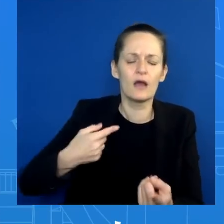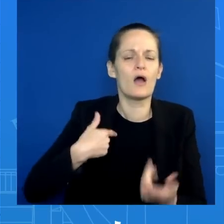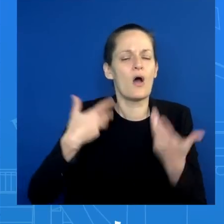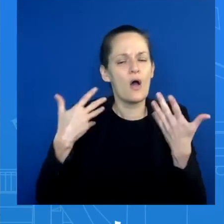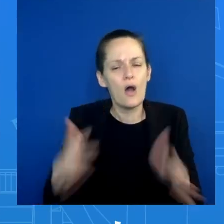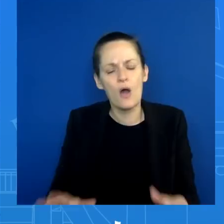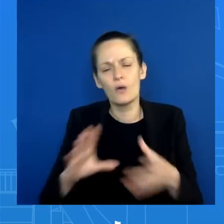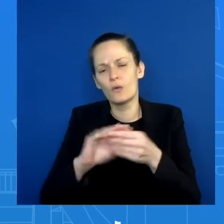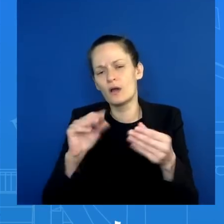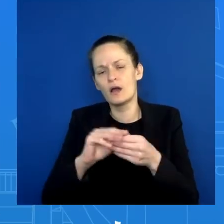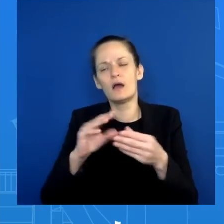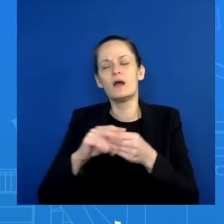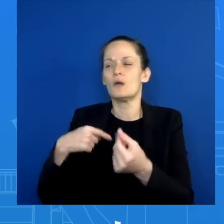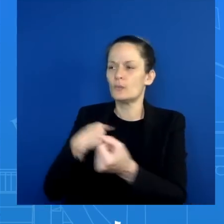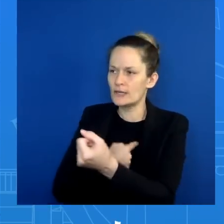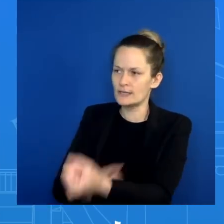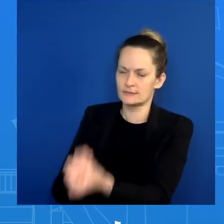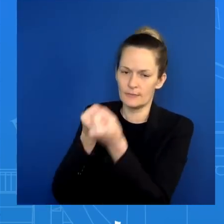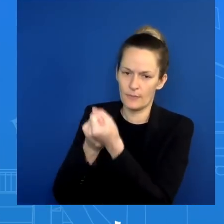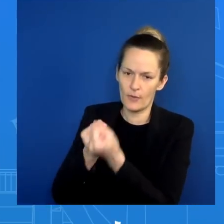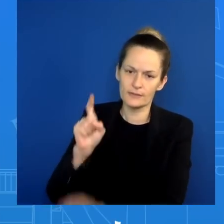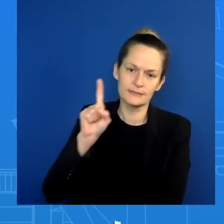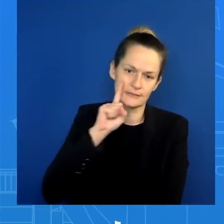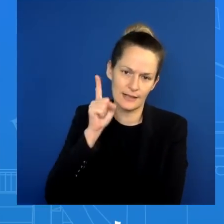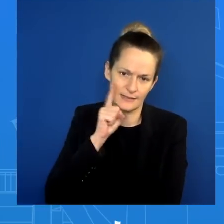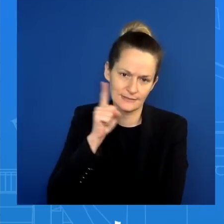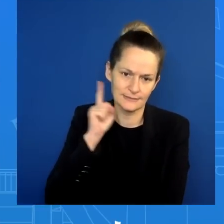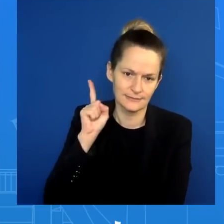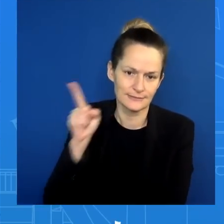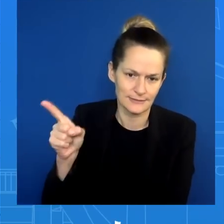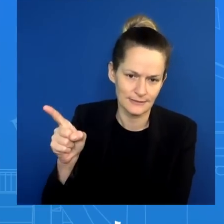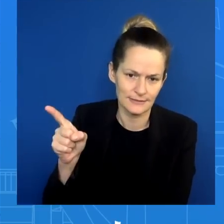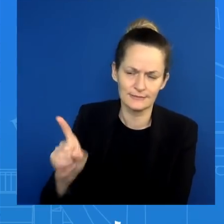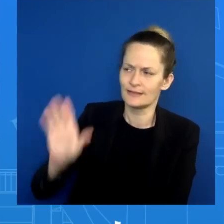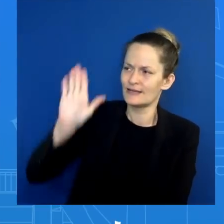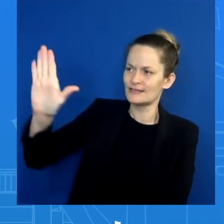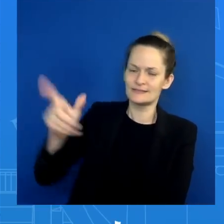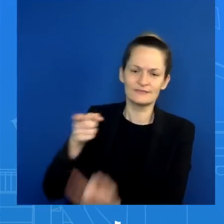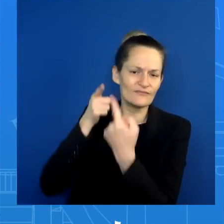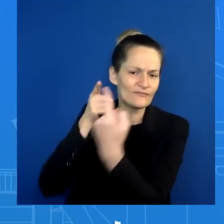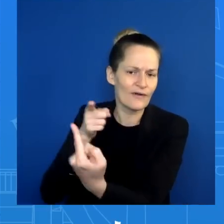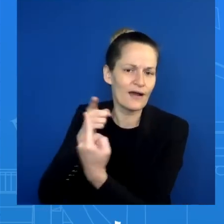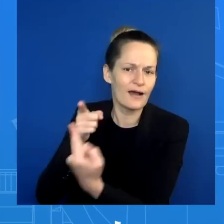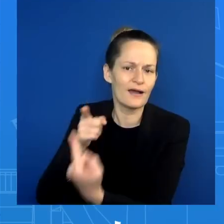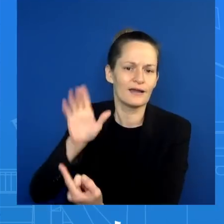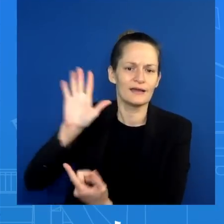his fight for freedom. We are we are impressed, have been for the past six months